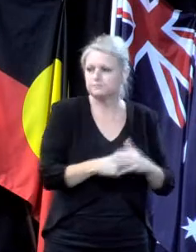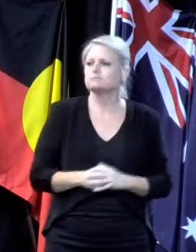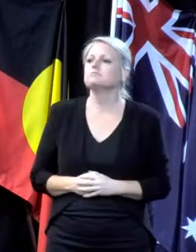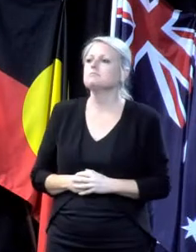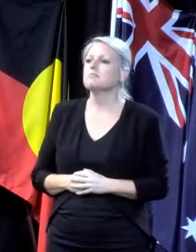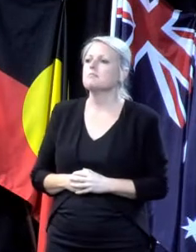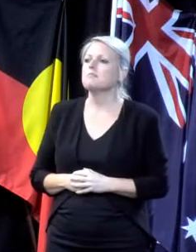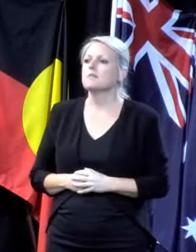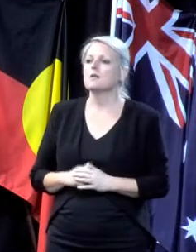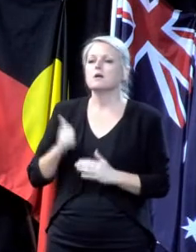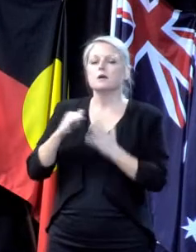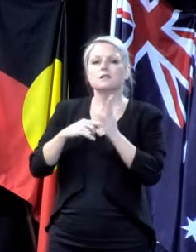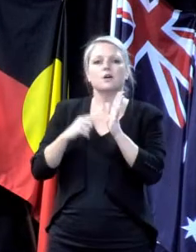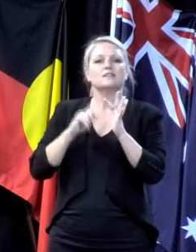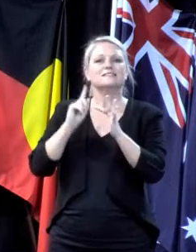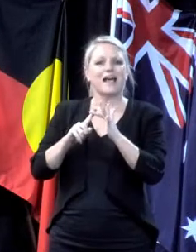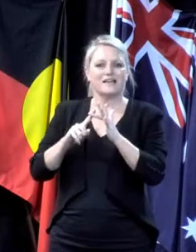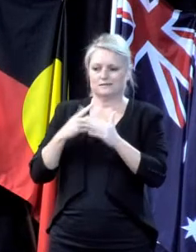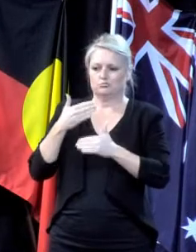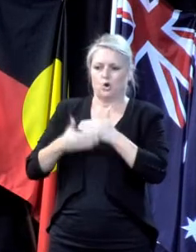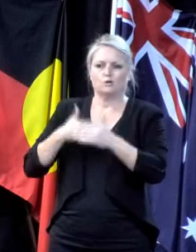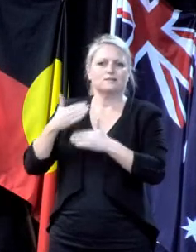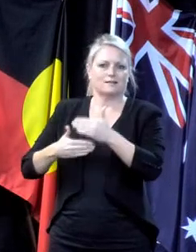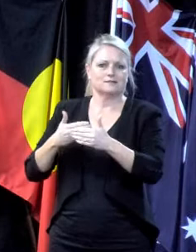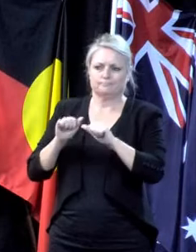with the six low incidences, Loren just said.